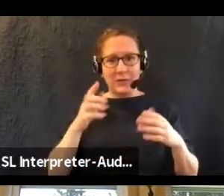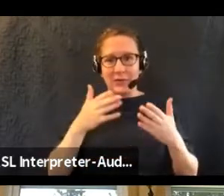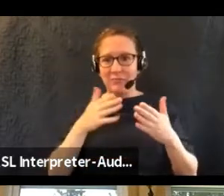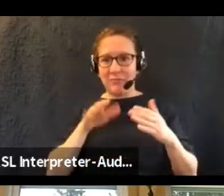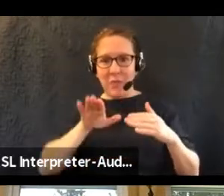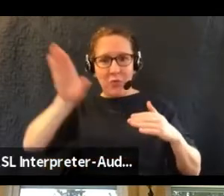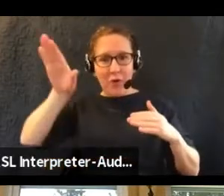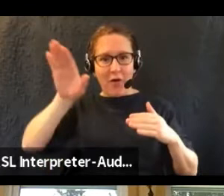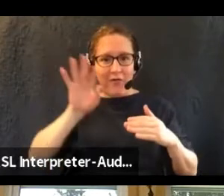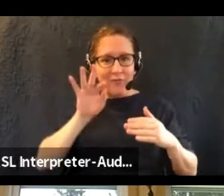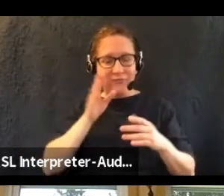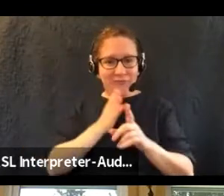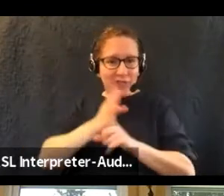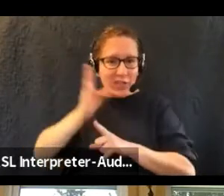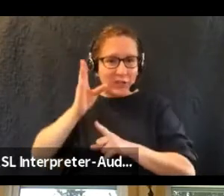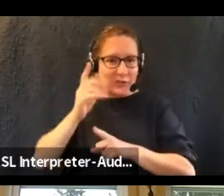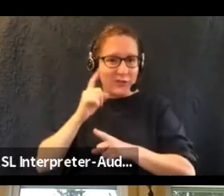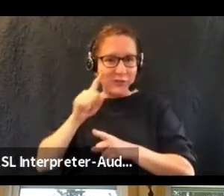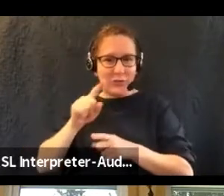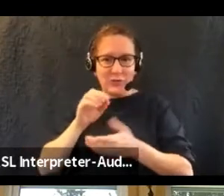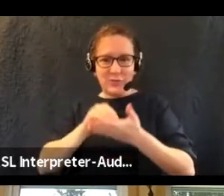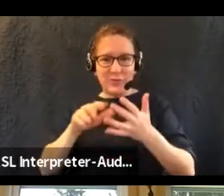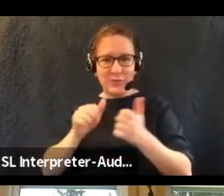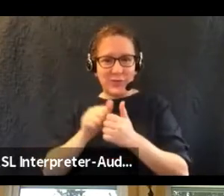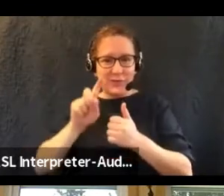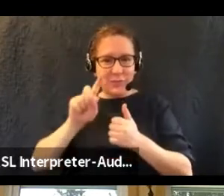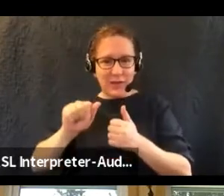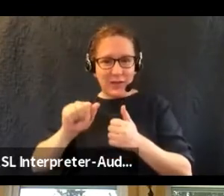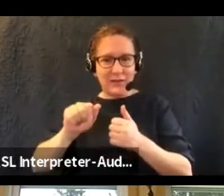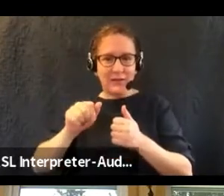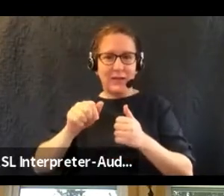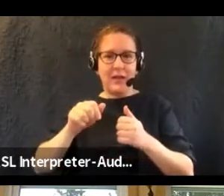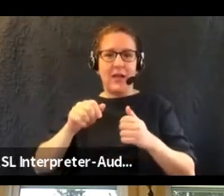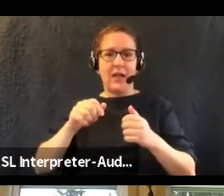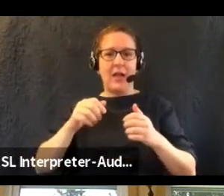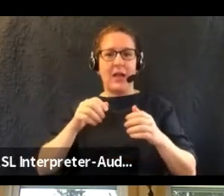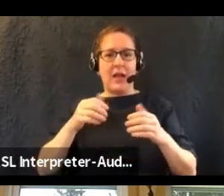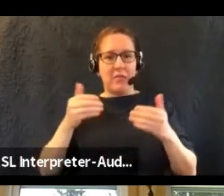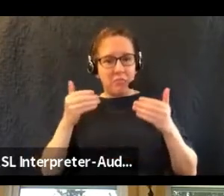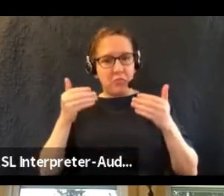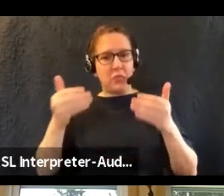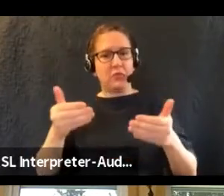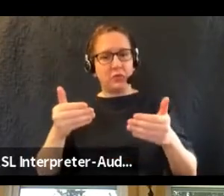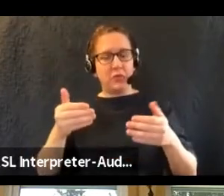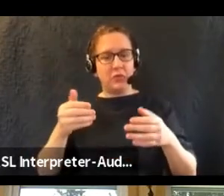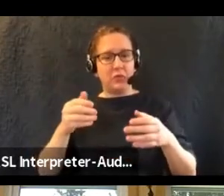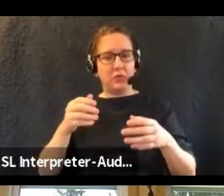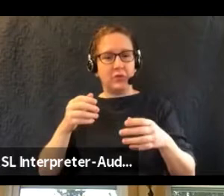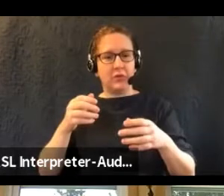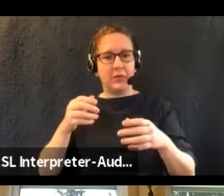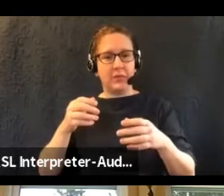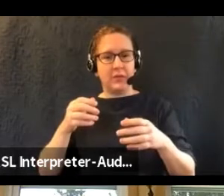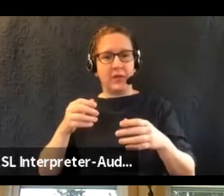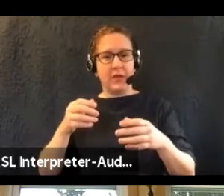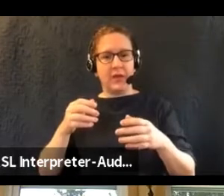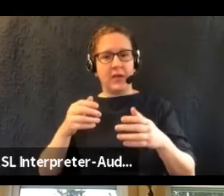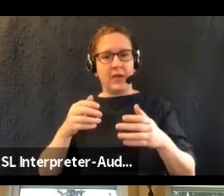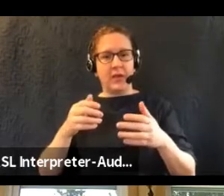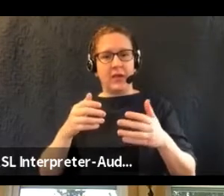disabilities, and move to exclusive programming and wide access.